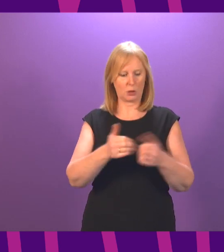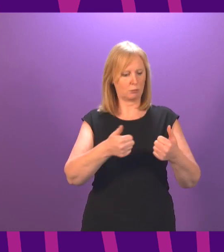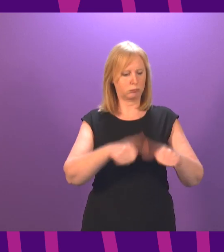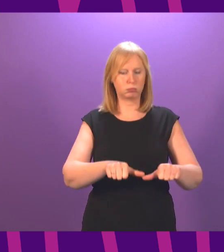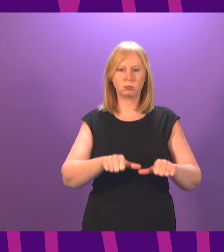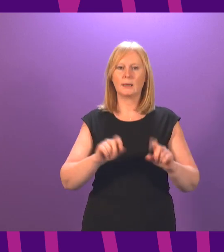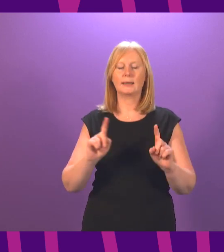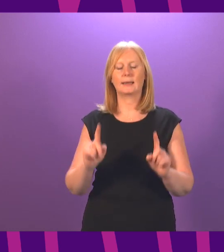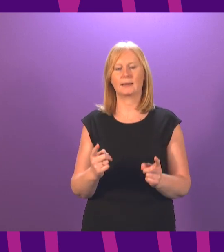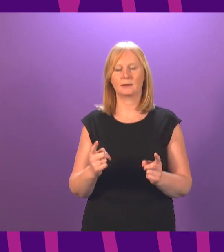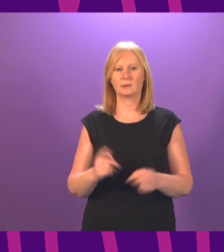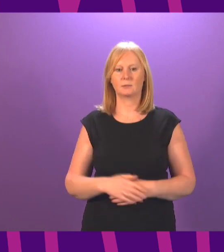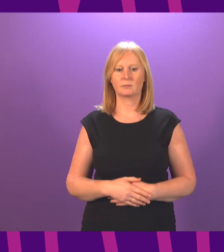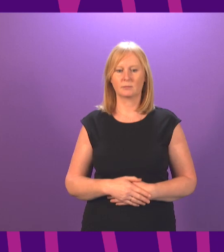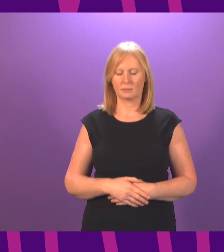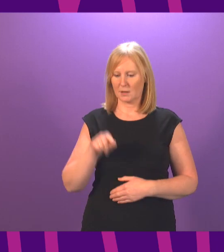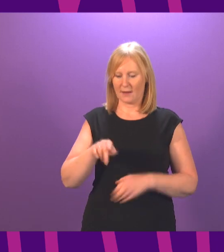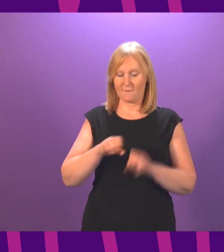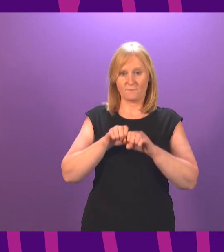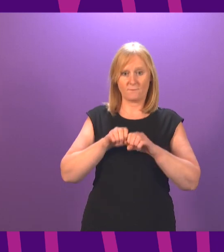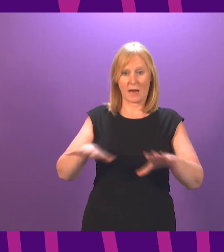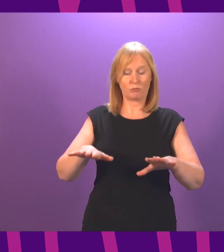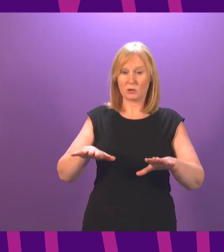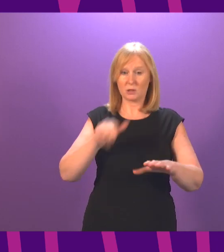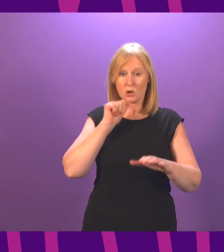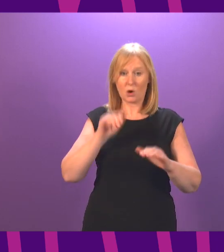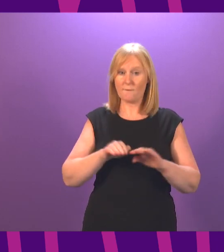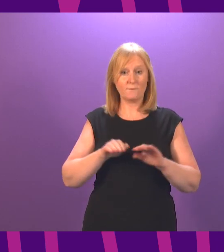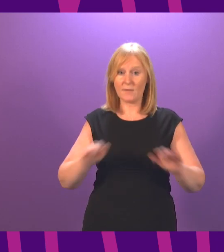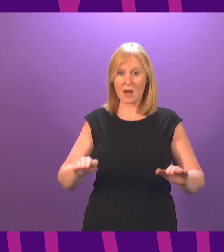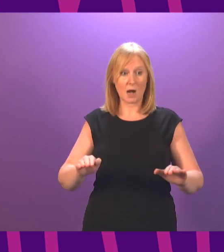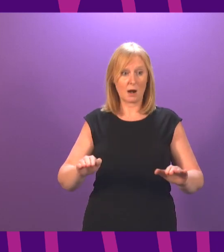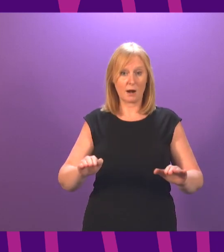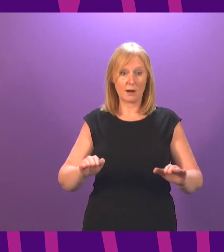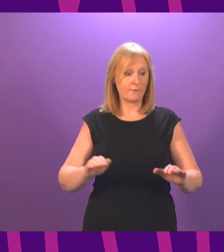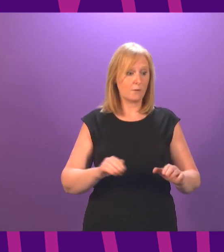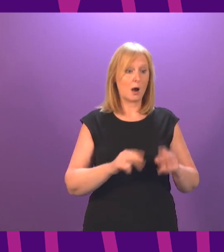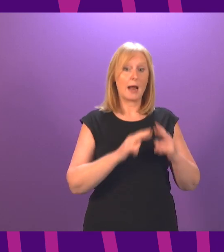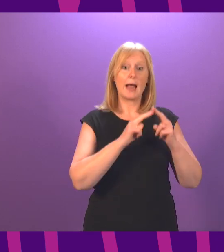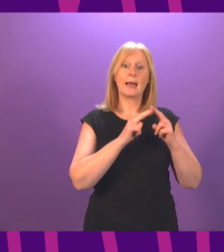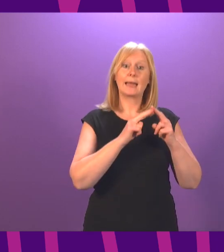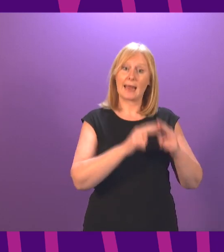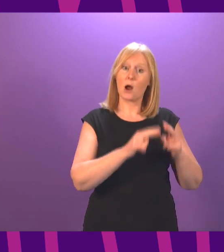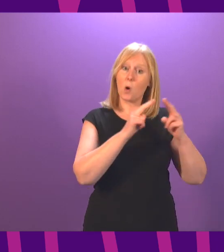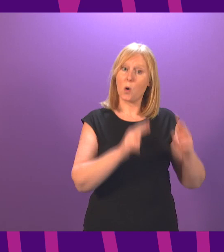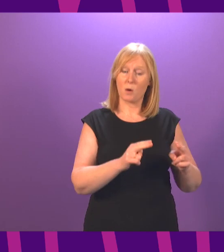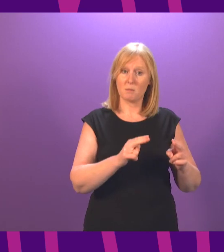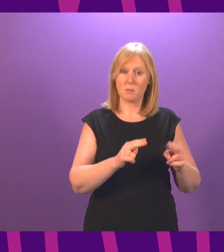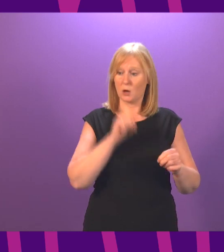is no perfect balance: the virus is not fair, neither for people in care homes nor for anybody else.